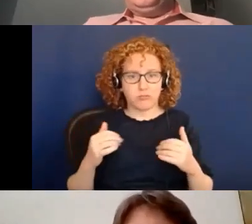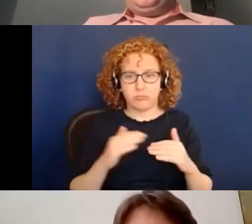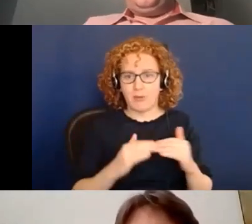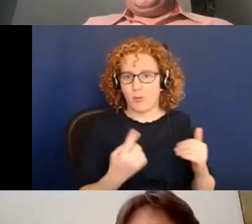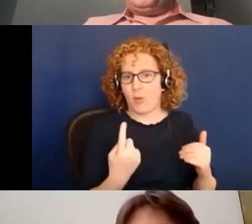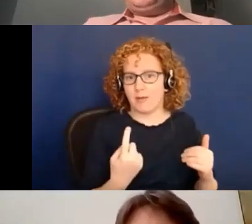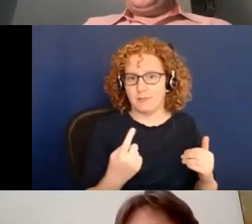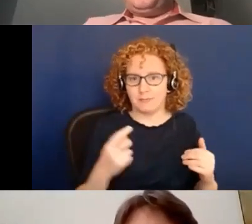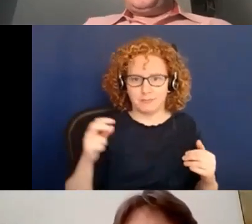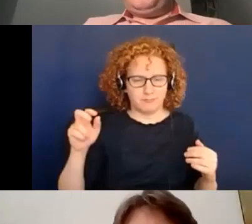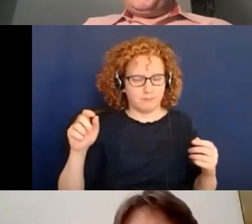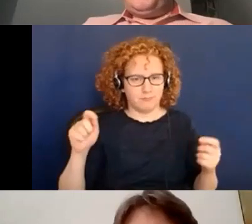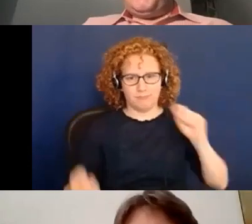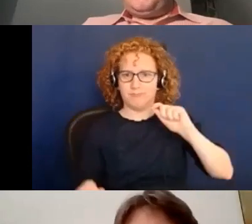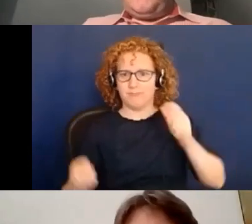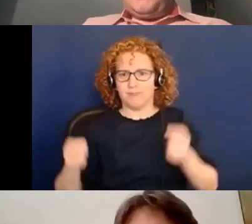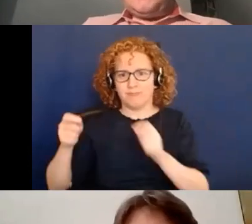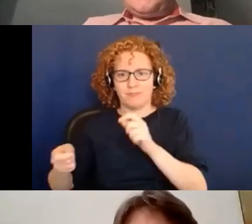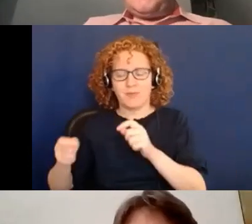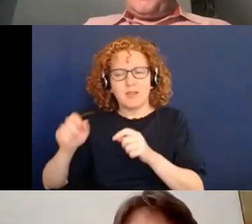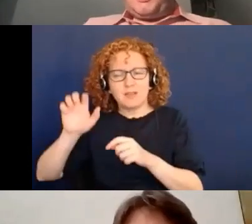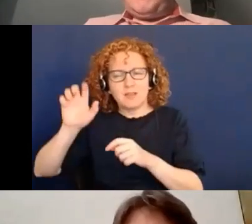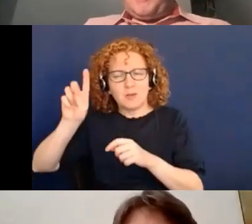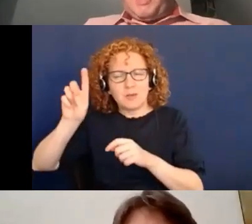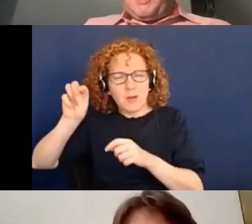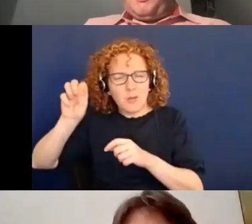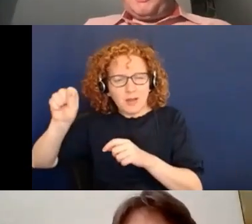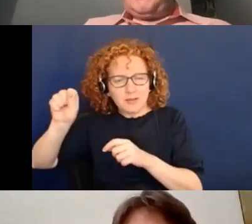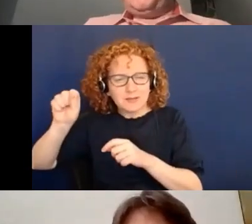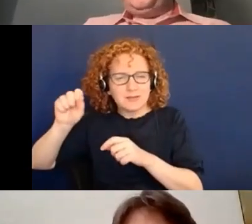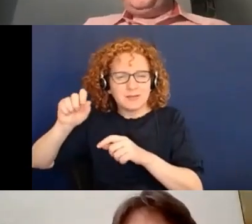always going to be possible for smaller offices that don't have the bandwidth to